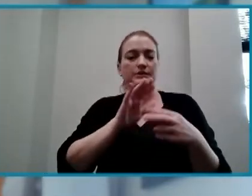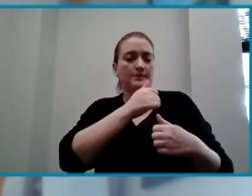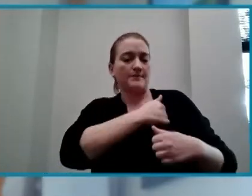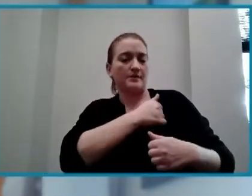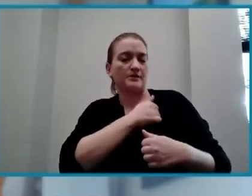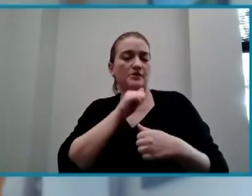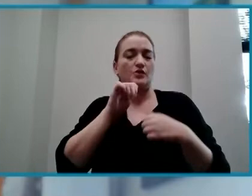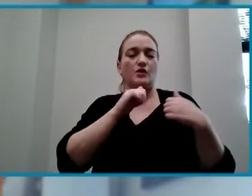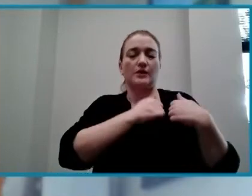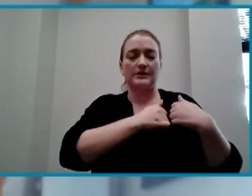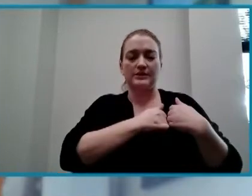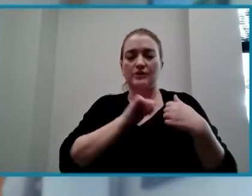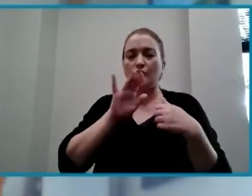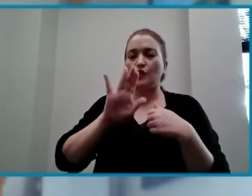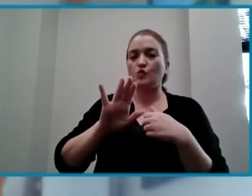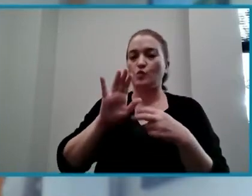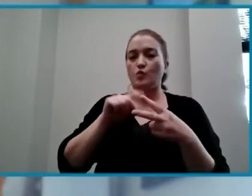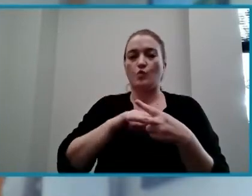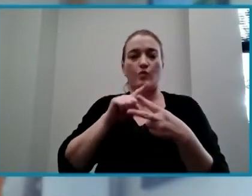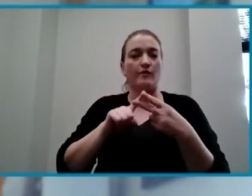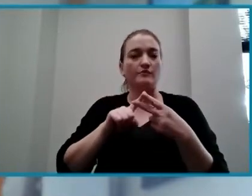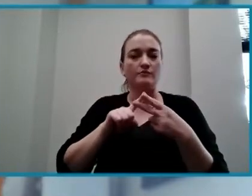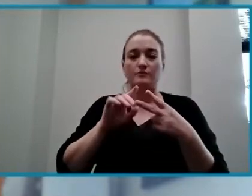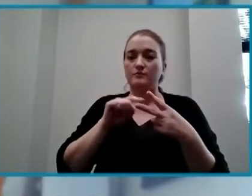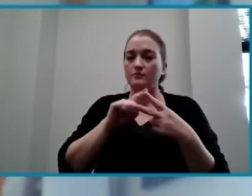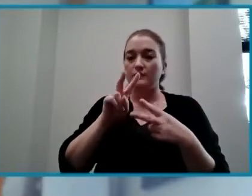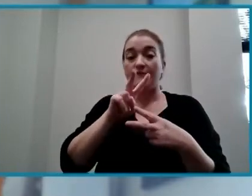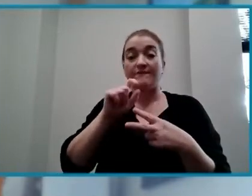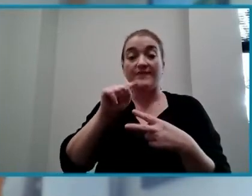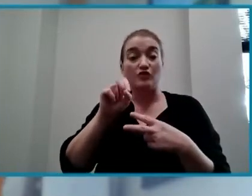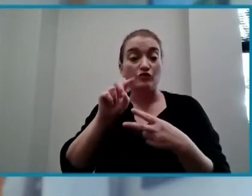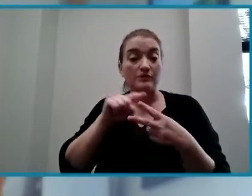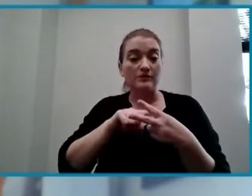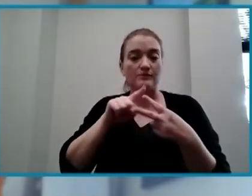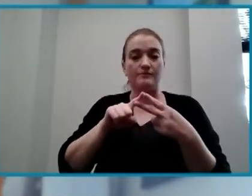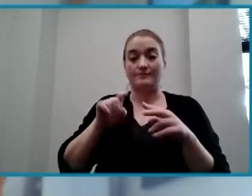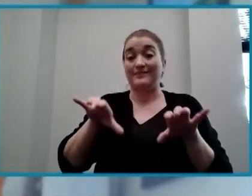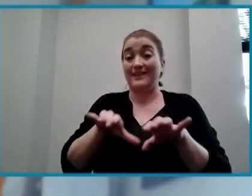uh, veterans active duty folks and family members of veterans participate in several